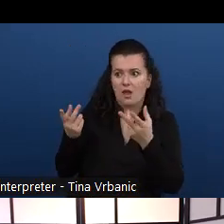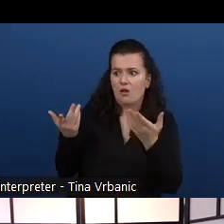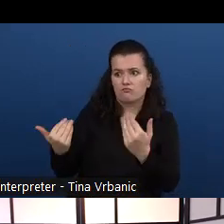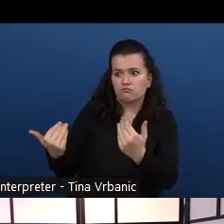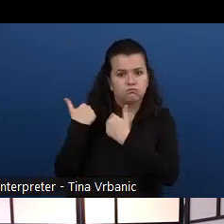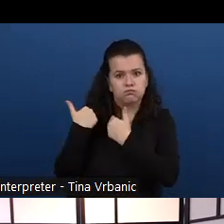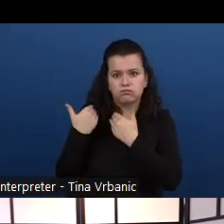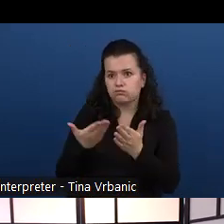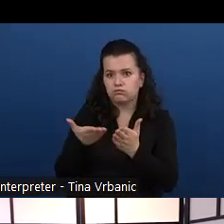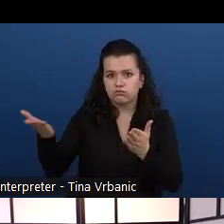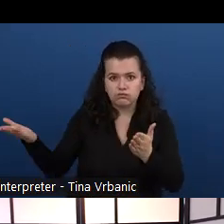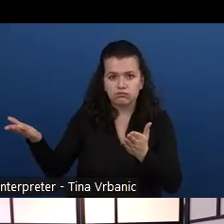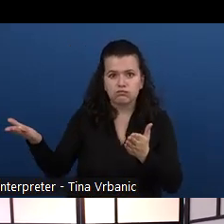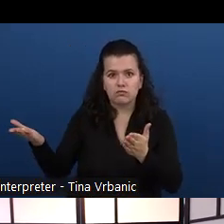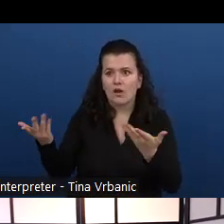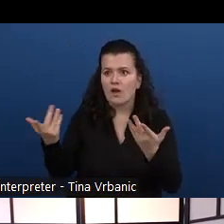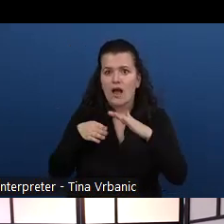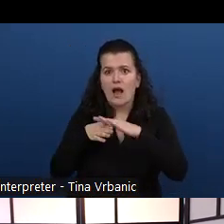the communicate statements.